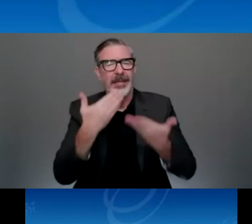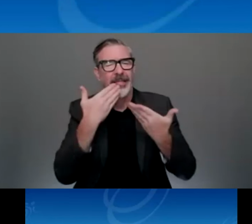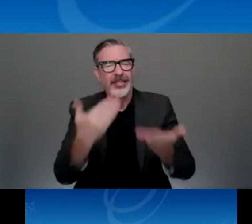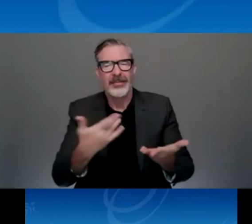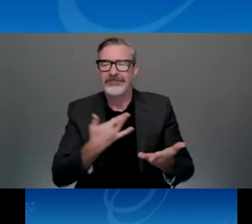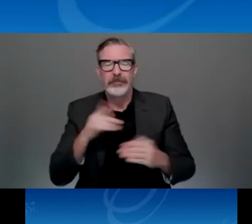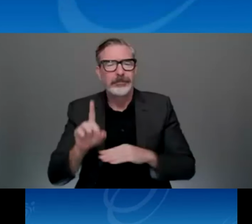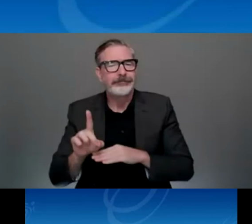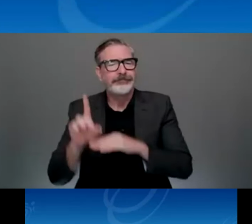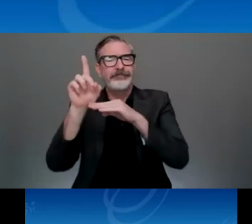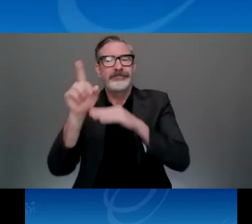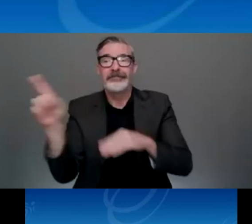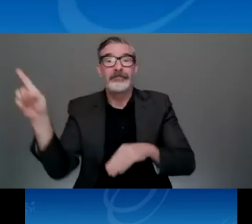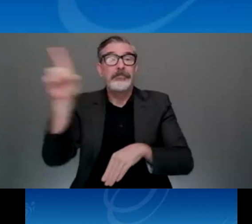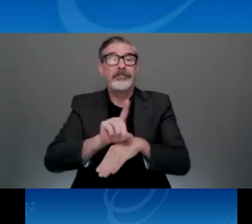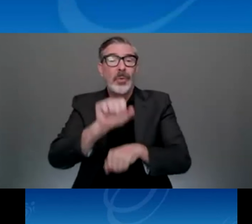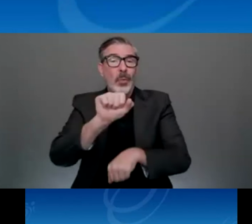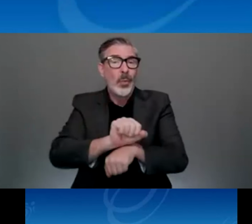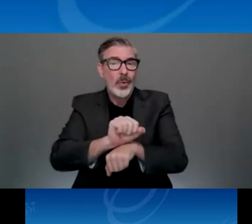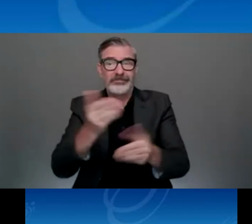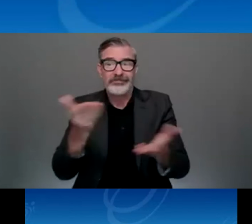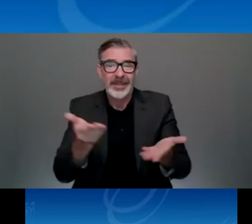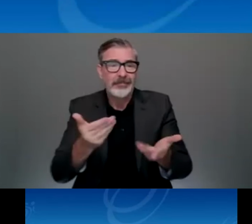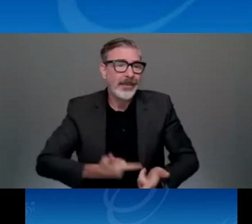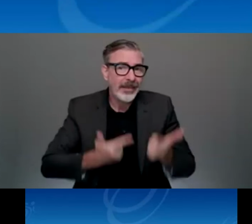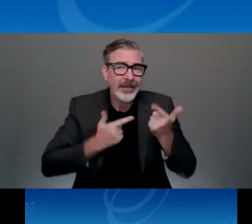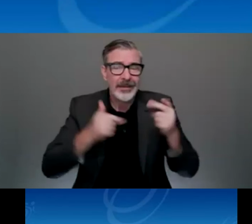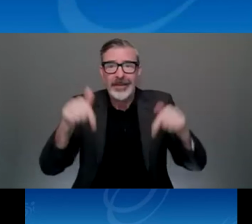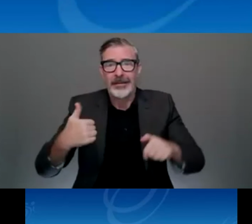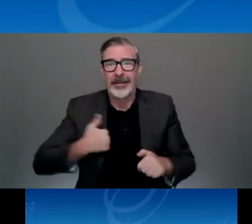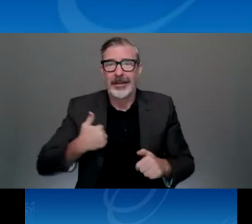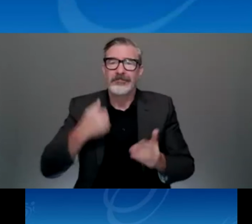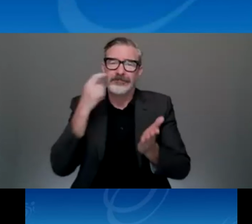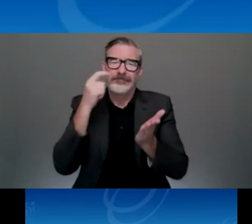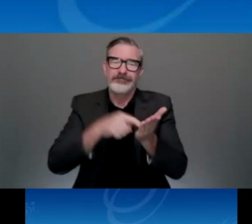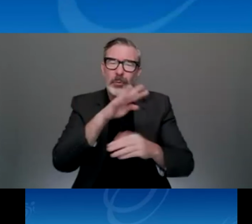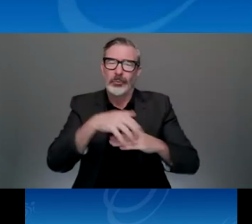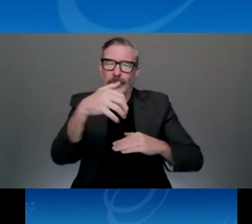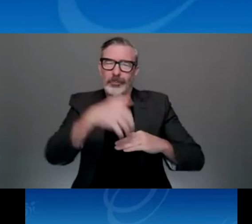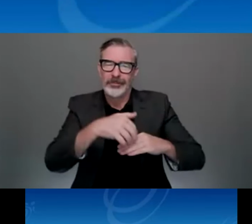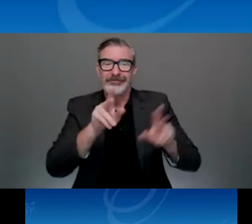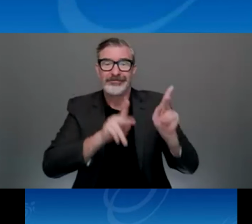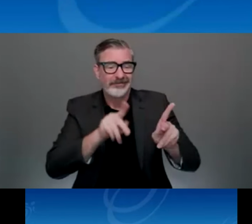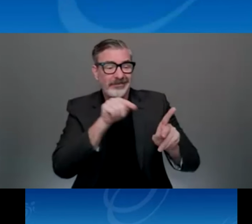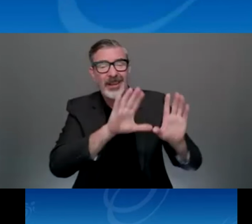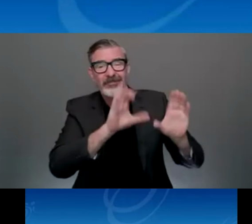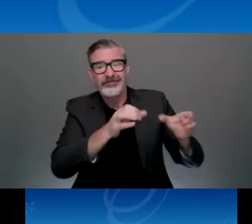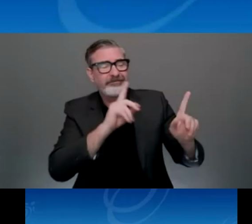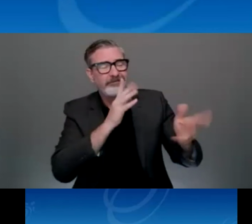and working in Canada and acknowledge the indigenous peoples who have cared for these lands since time immemorial.